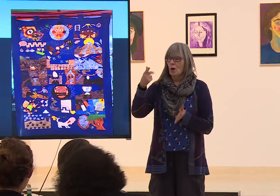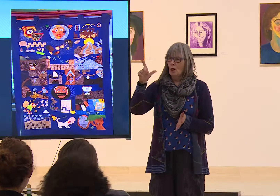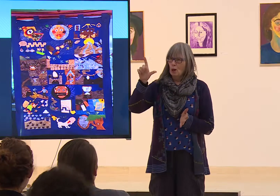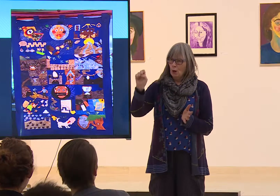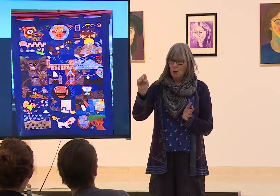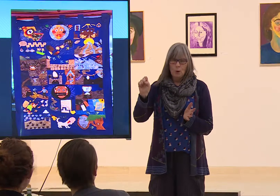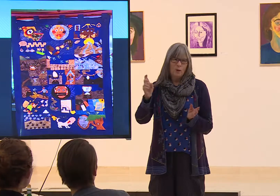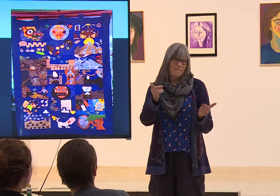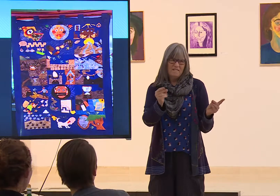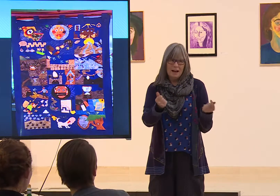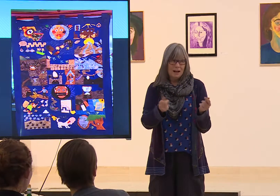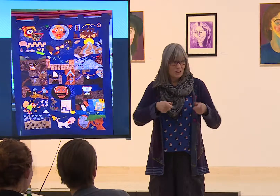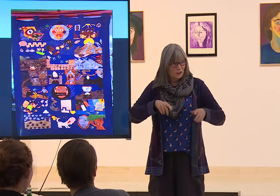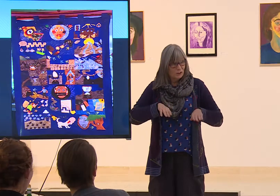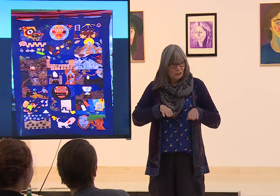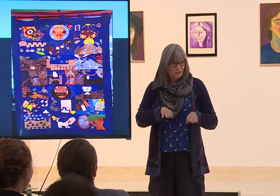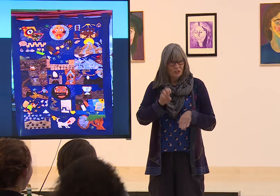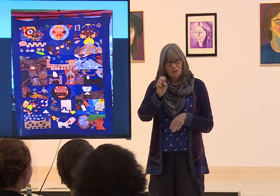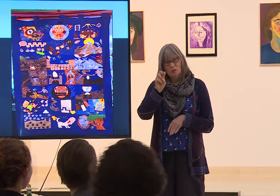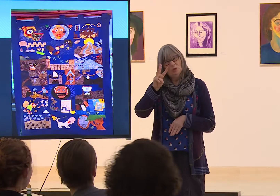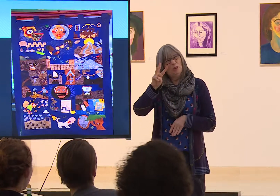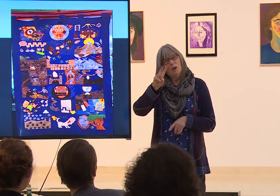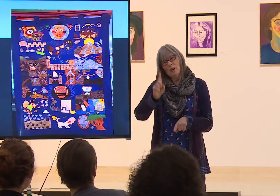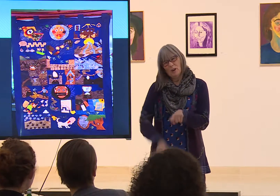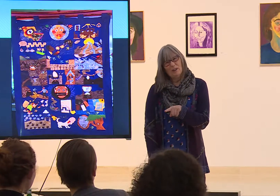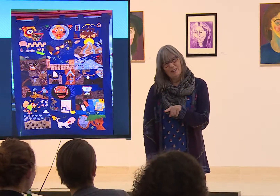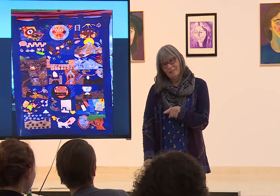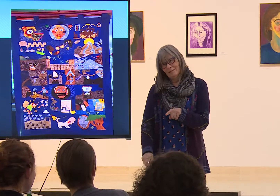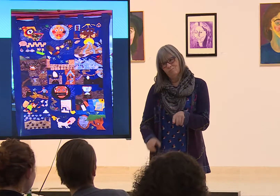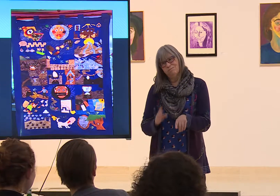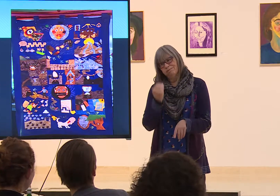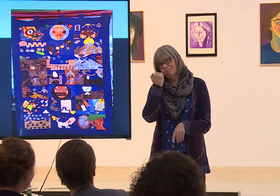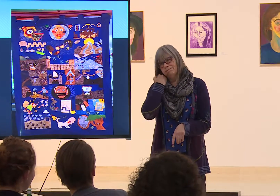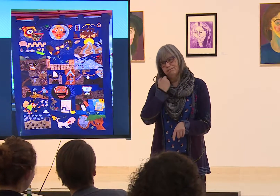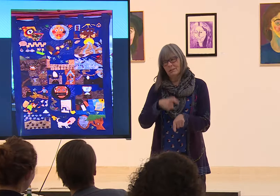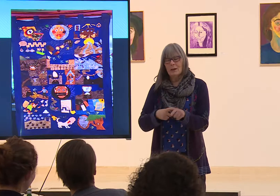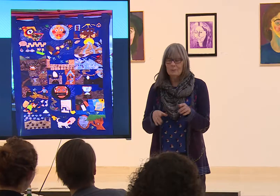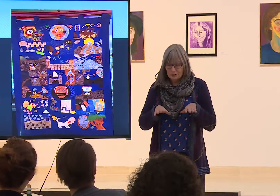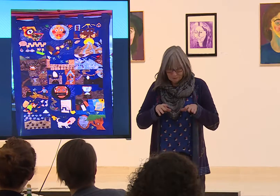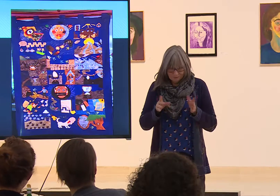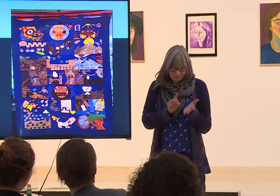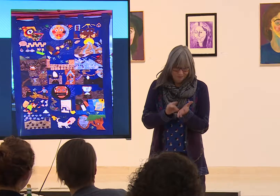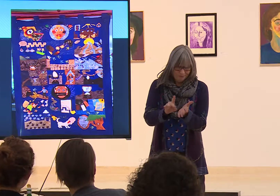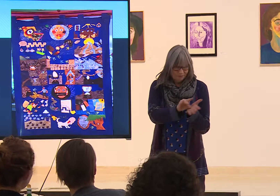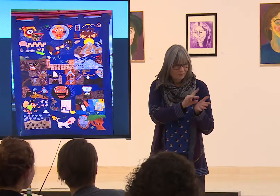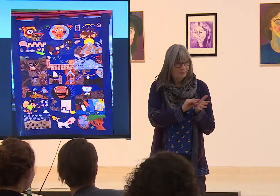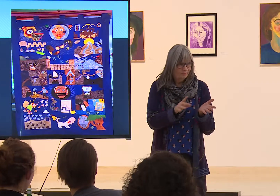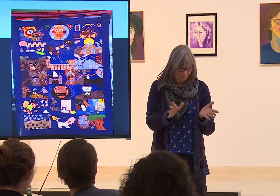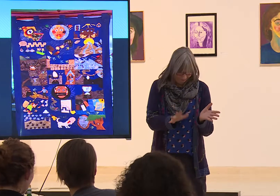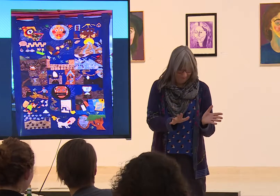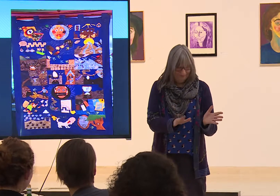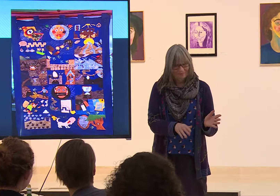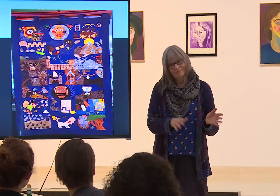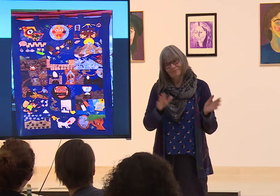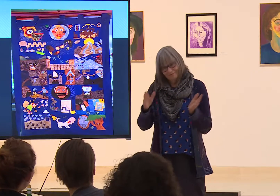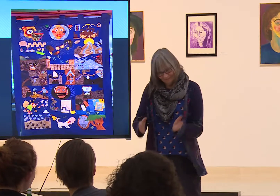I used fabric and then cut out different pieces and used glue. I didn't sew because it's time-consuming,